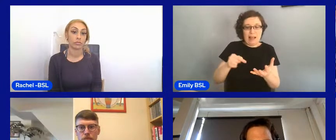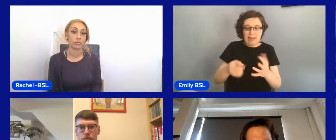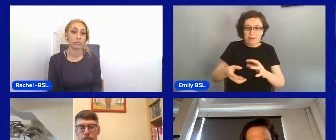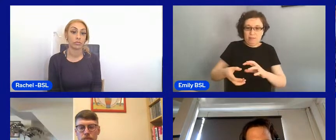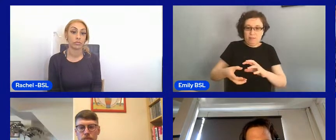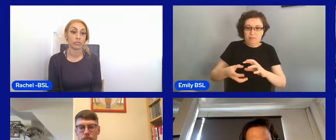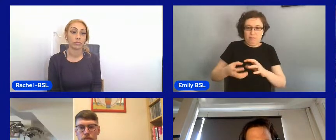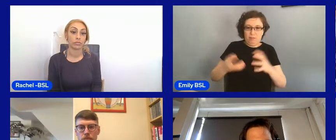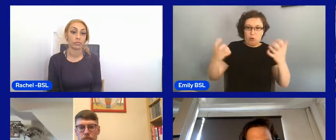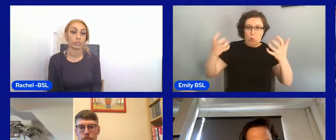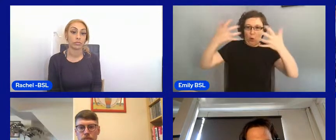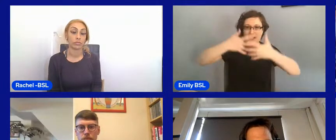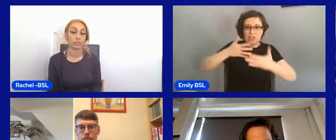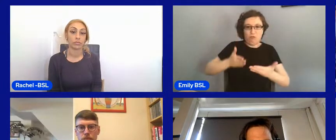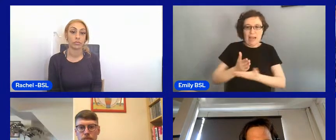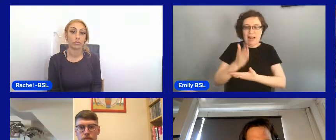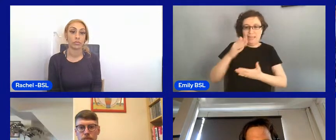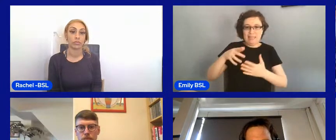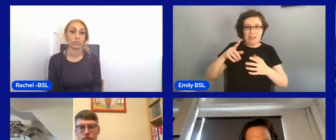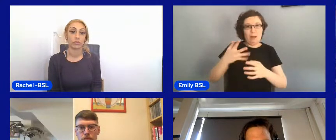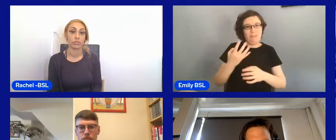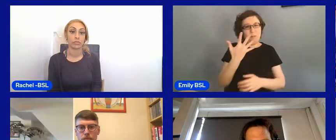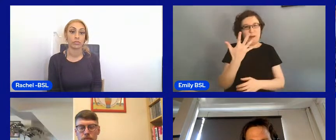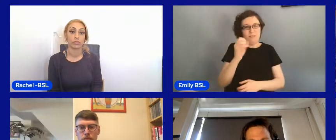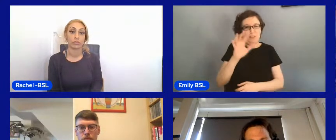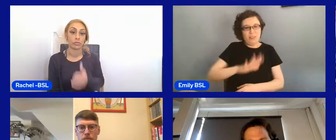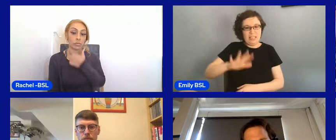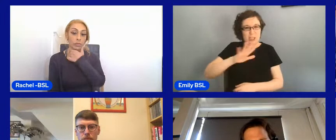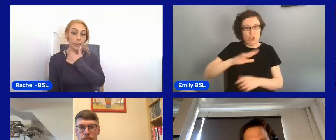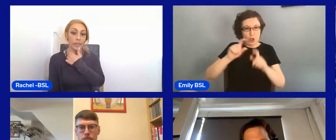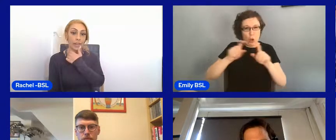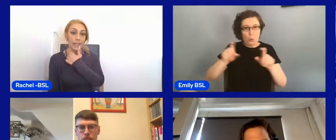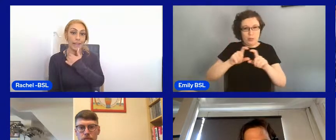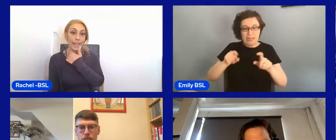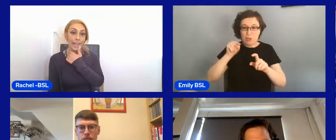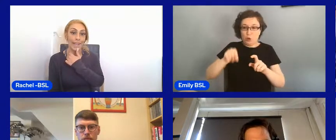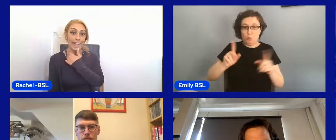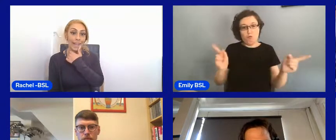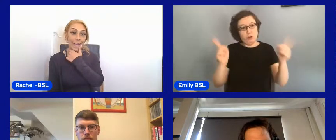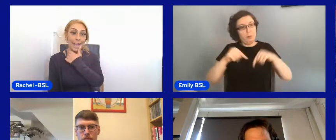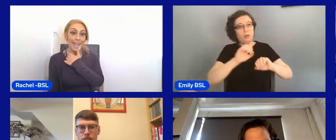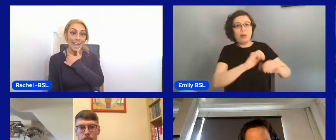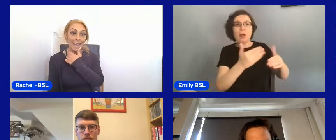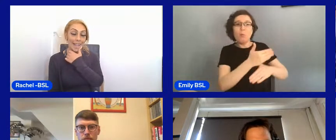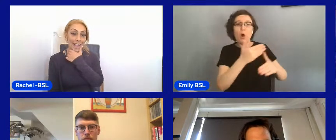we have got about 15 of them on the platform and it is all coded to those specific locations, and